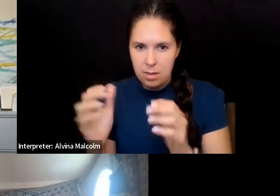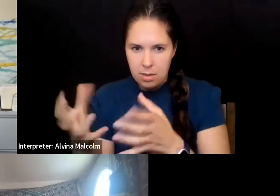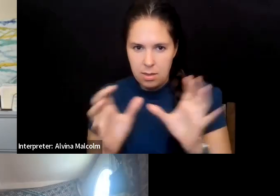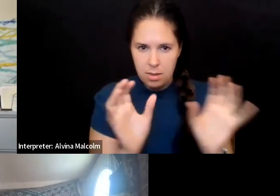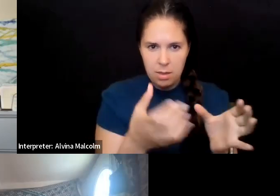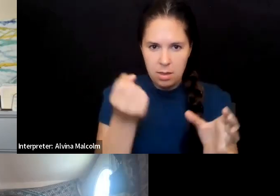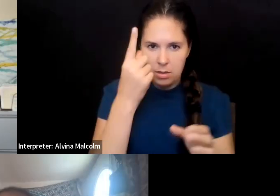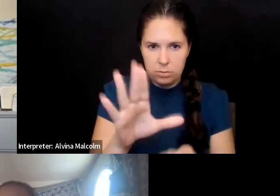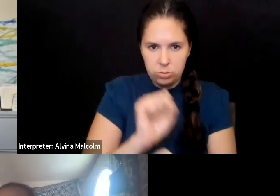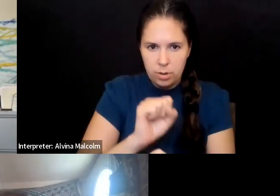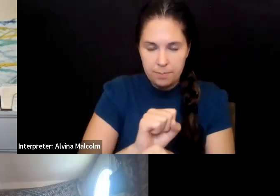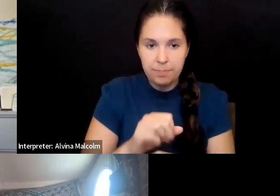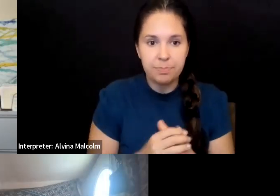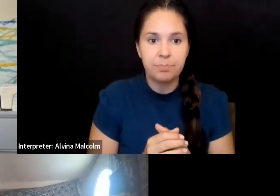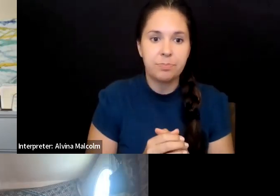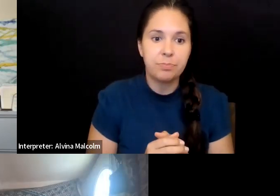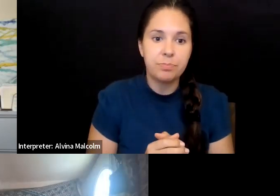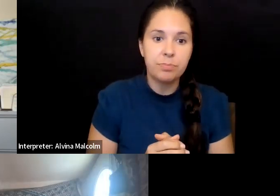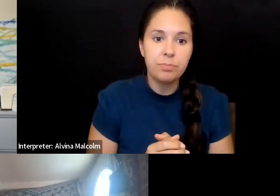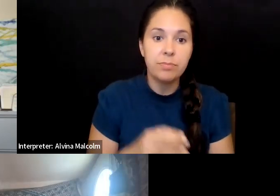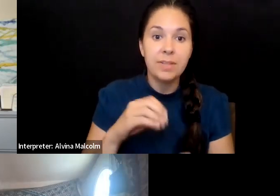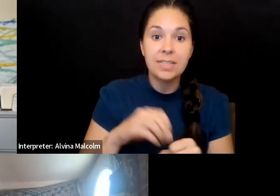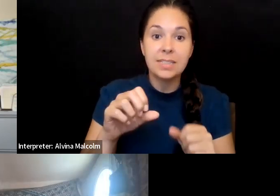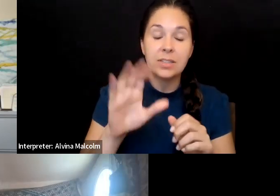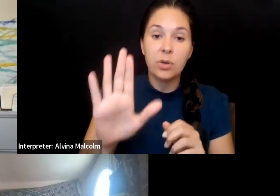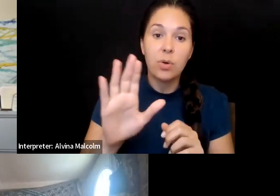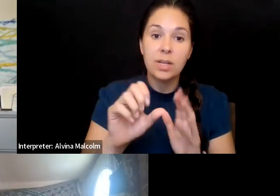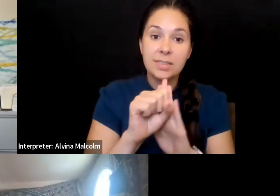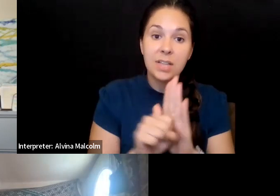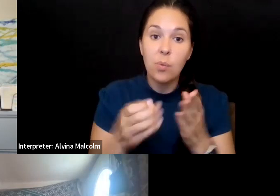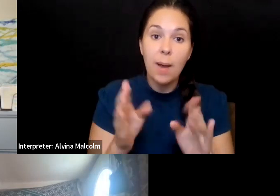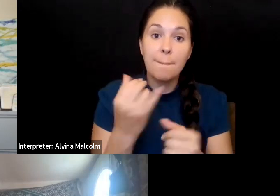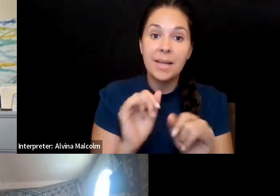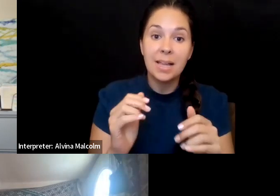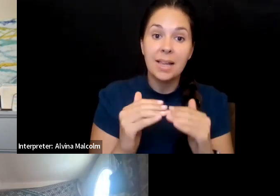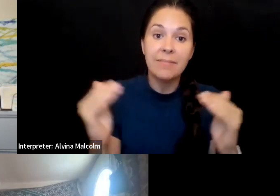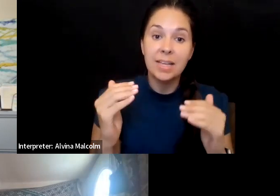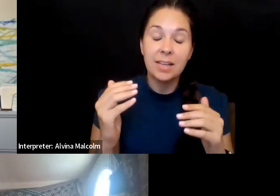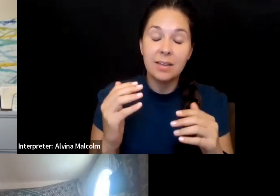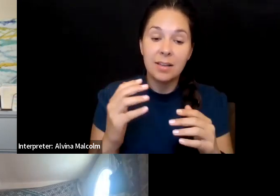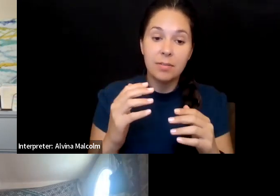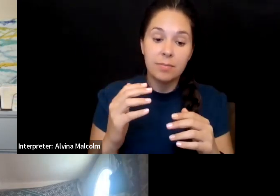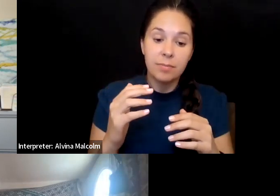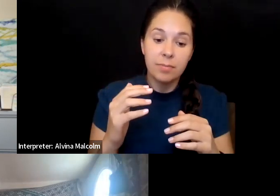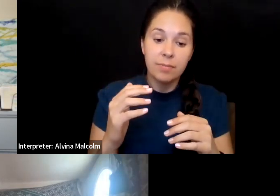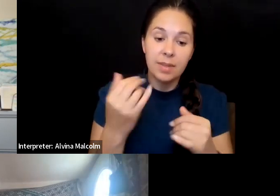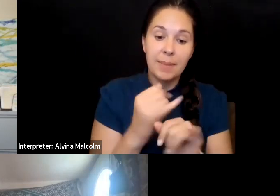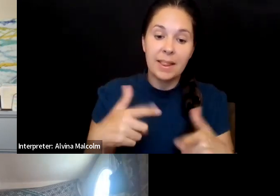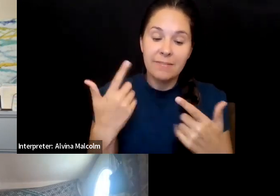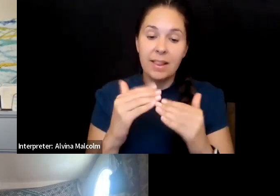But across the board and to accomplish that we need, as Beth delineated, a